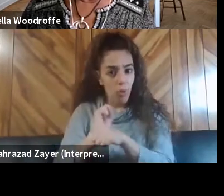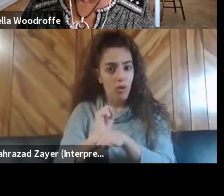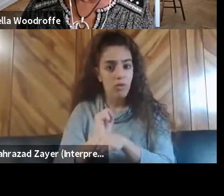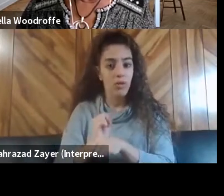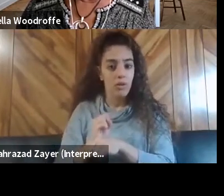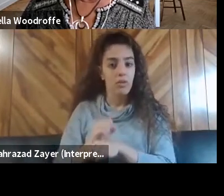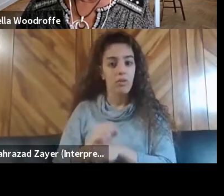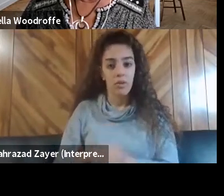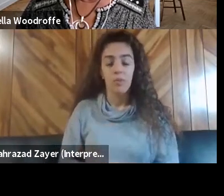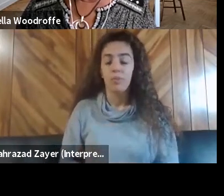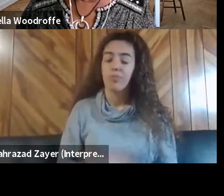anyway, that's my